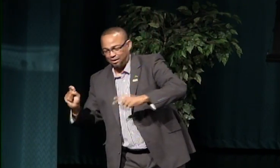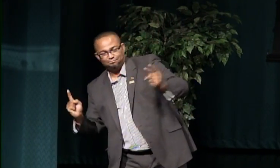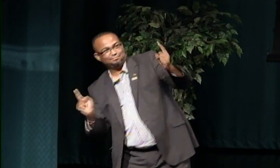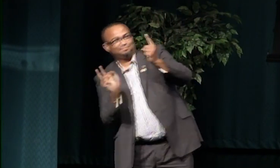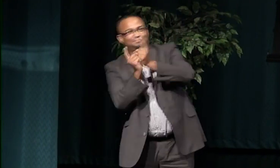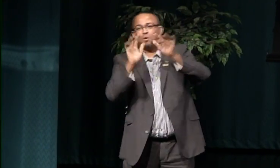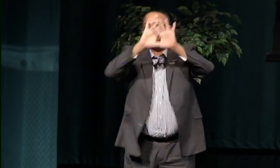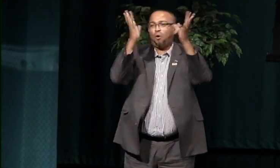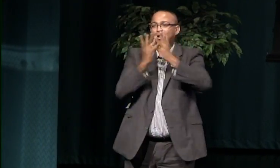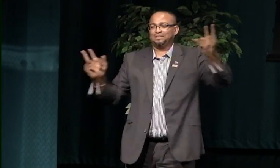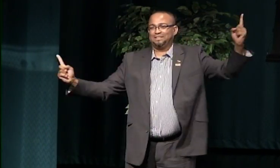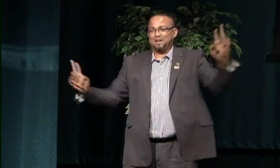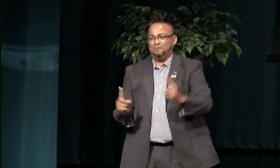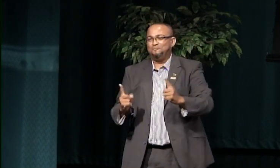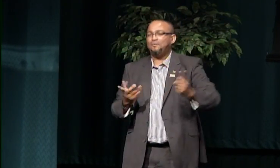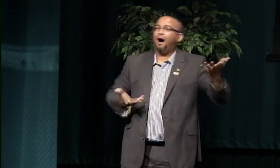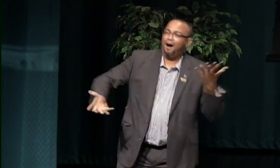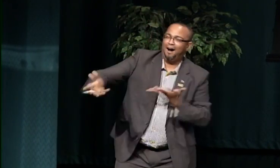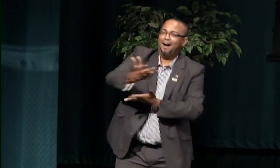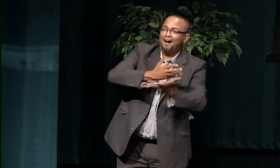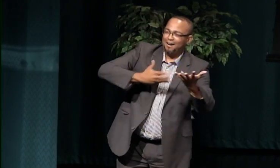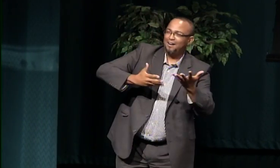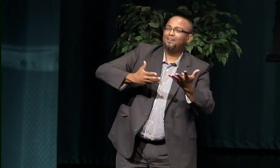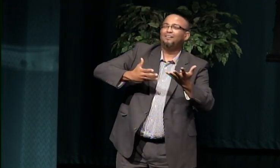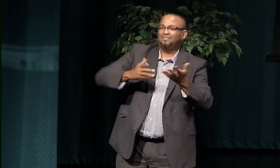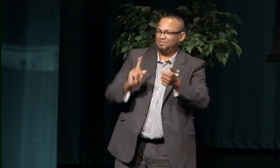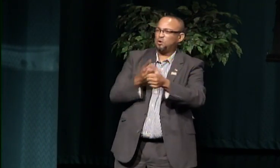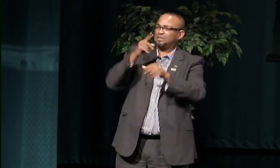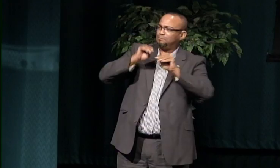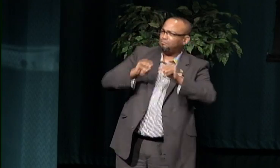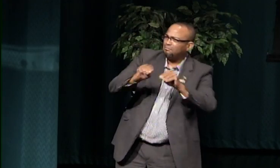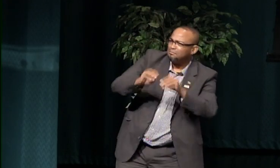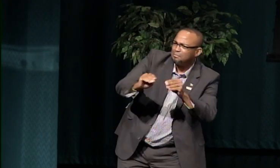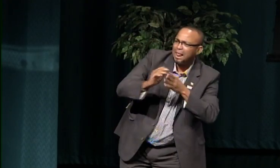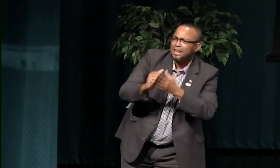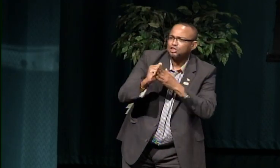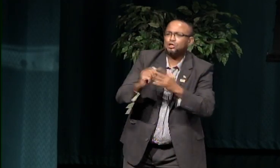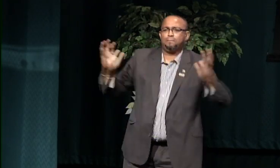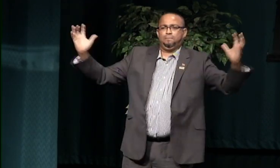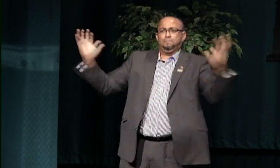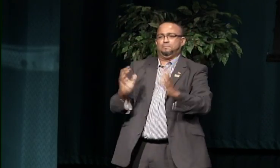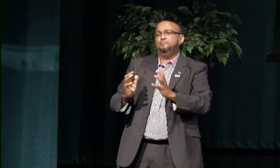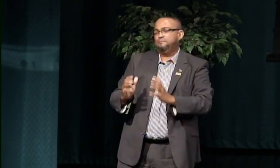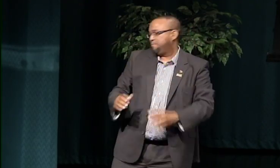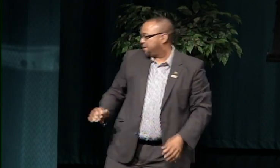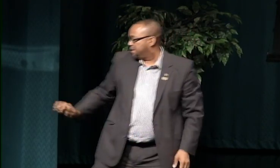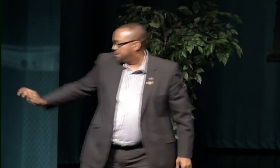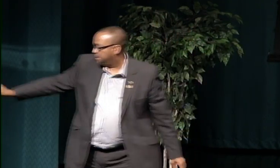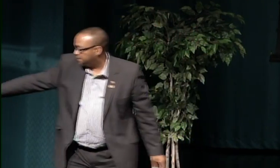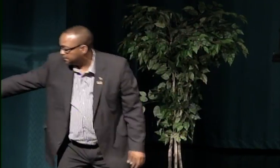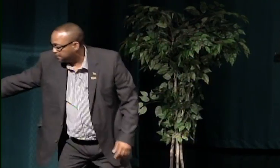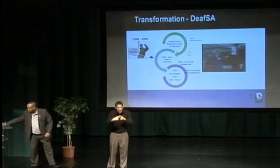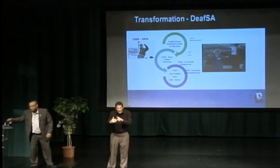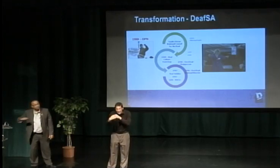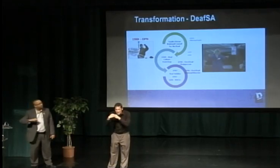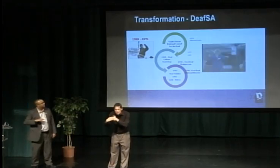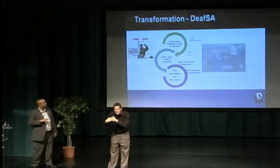Then in 1997 we met with the World Federation of the Deaf